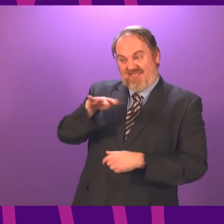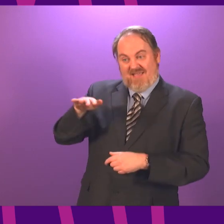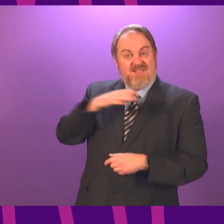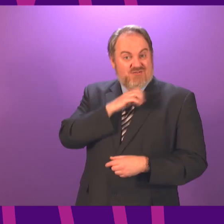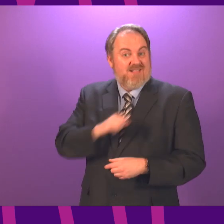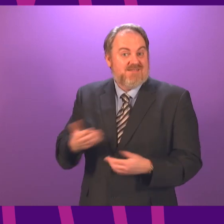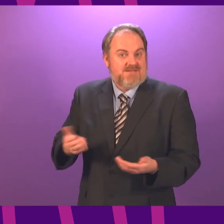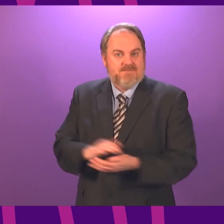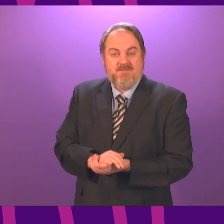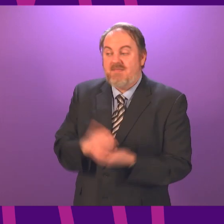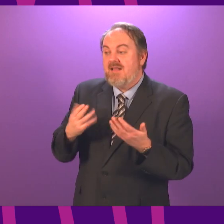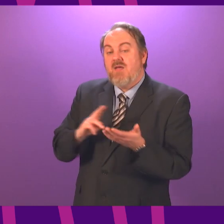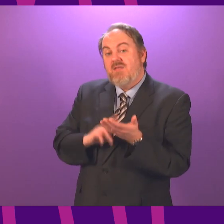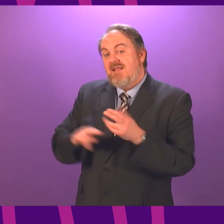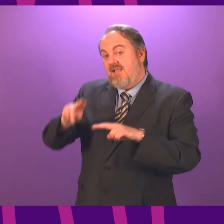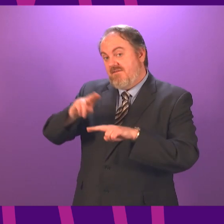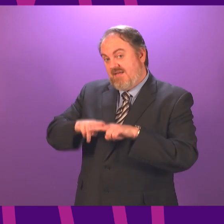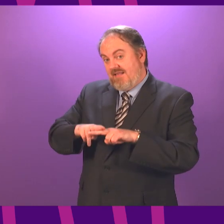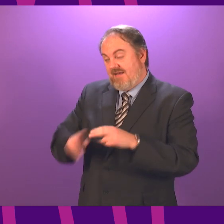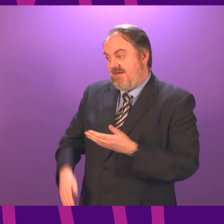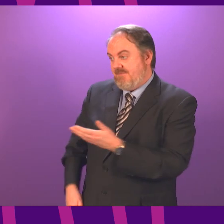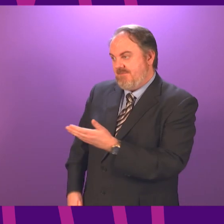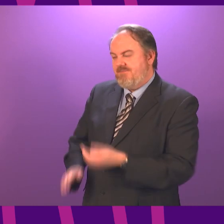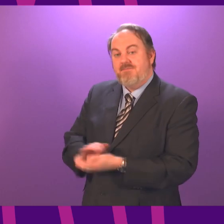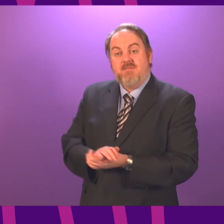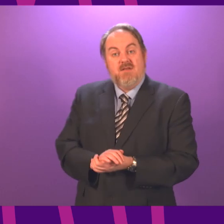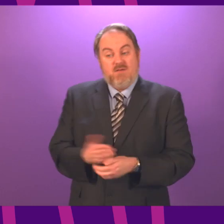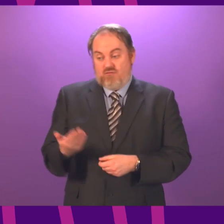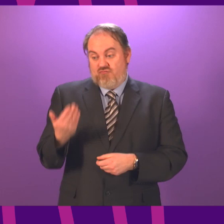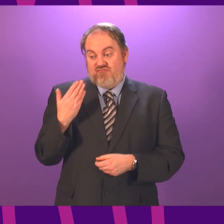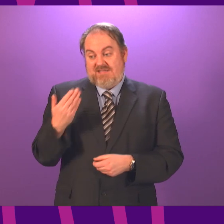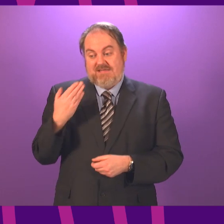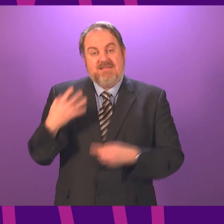Neil Findlay (Lothian) (Lab): The latest official statistics that National